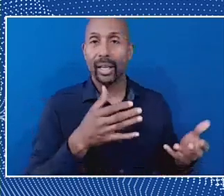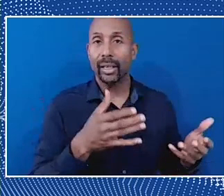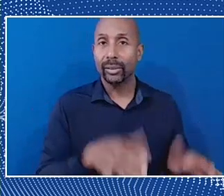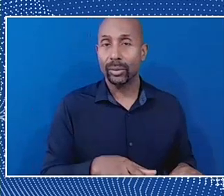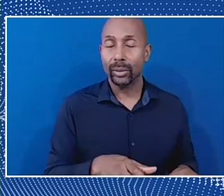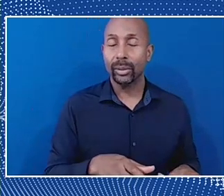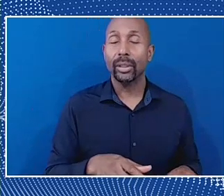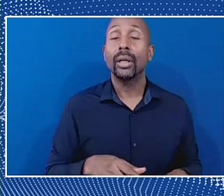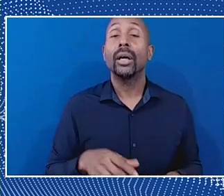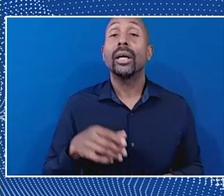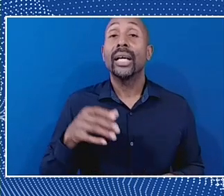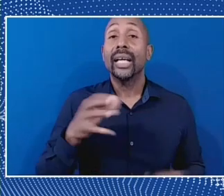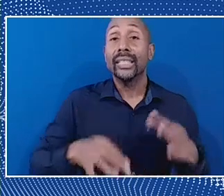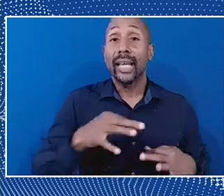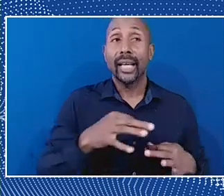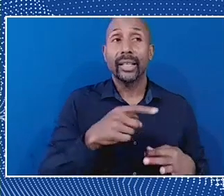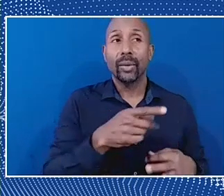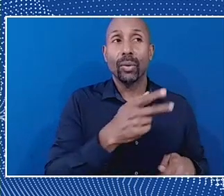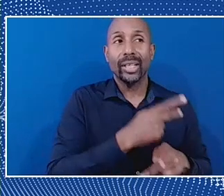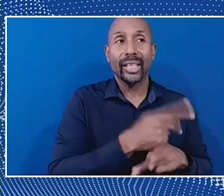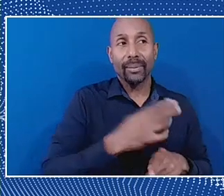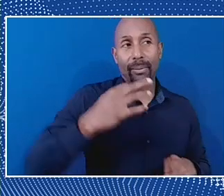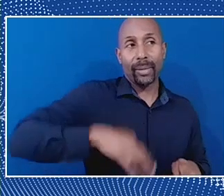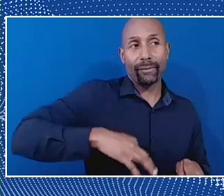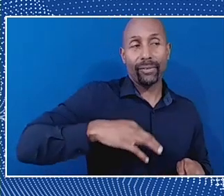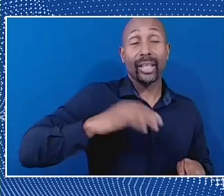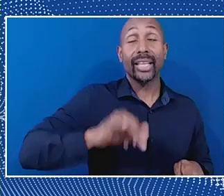paying for. Thank you. Thank you, Tyler.